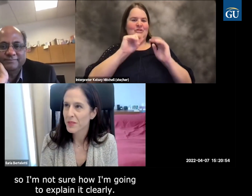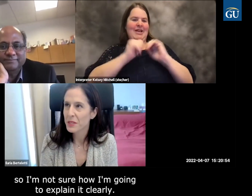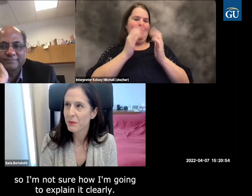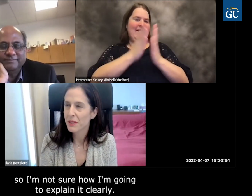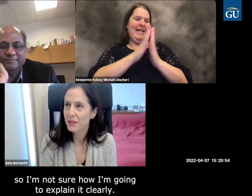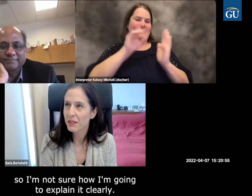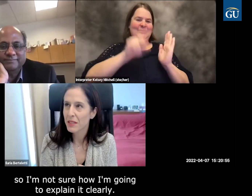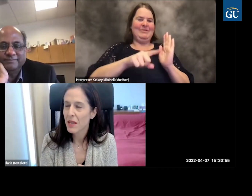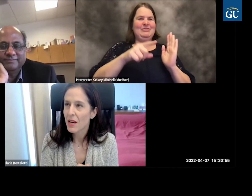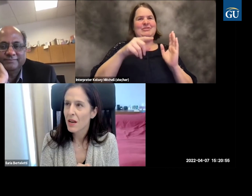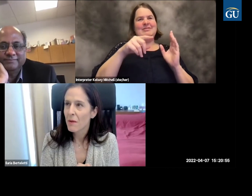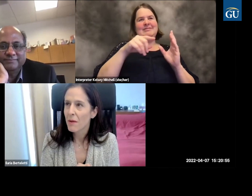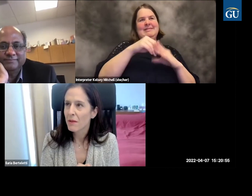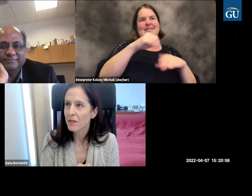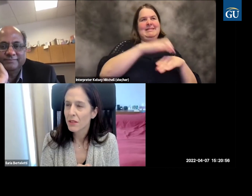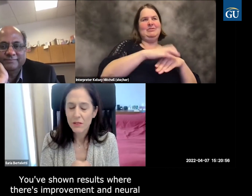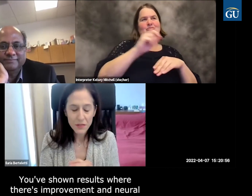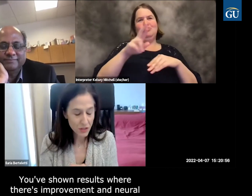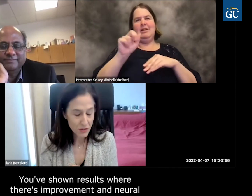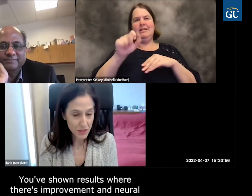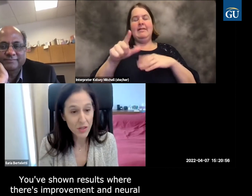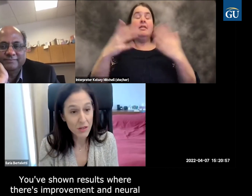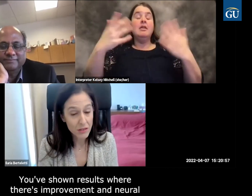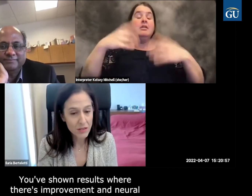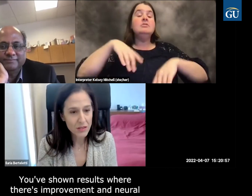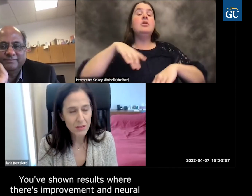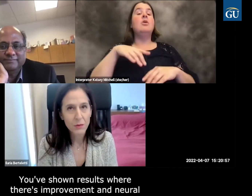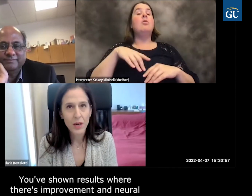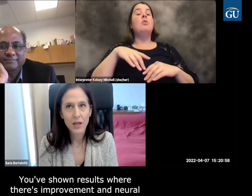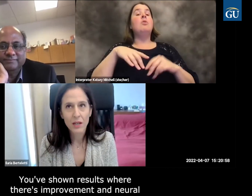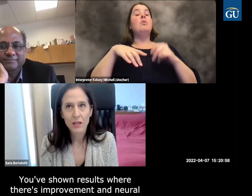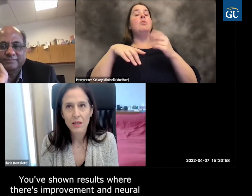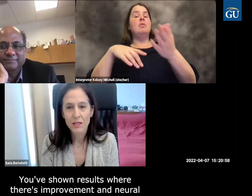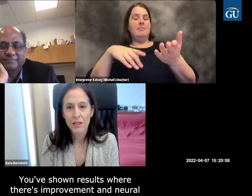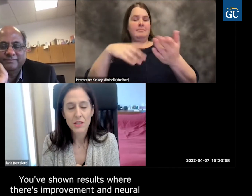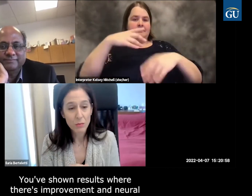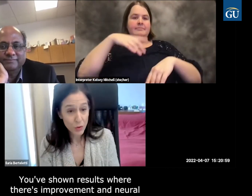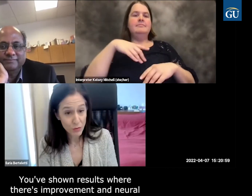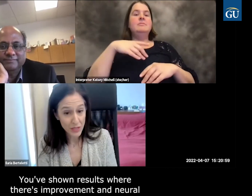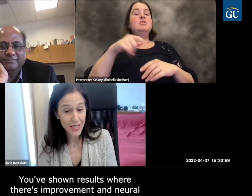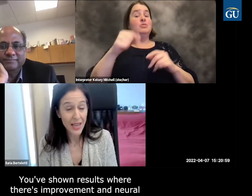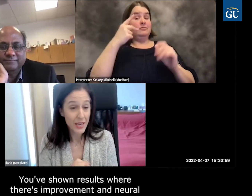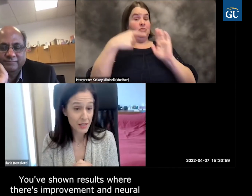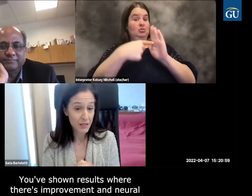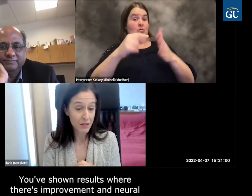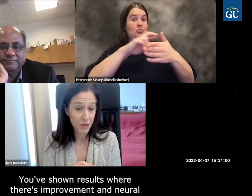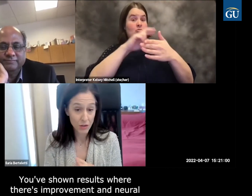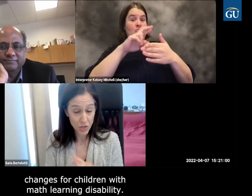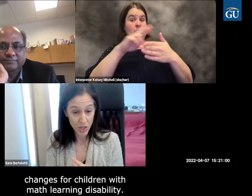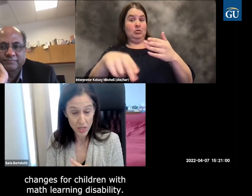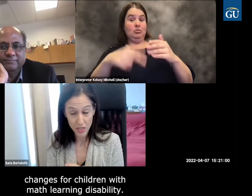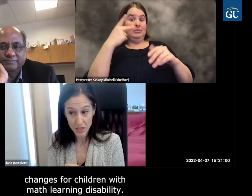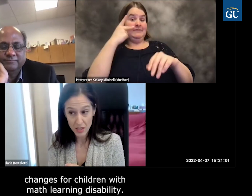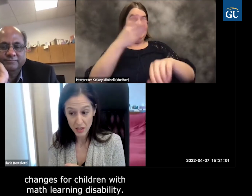explain it clearly you've shown results where